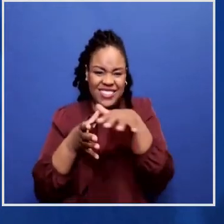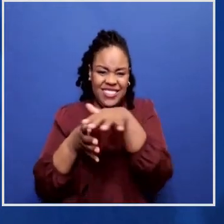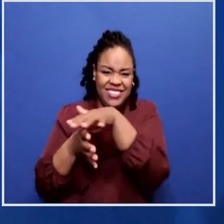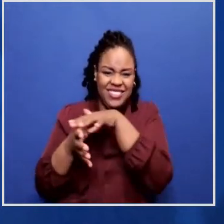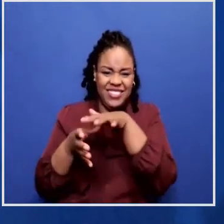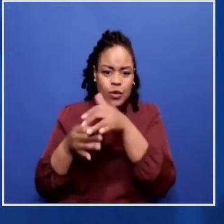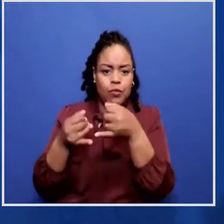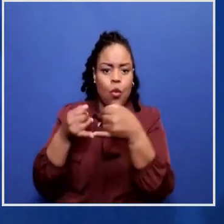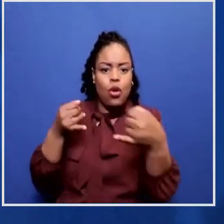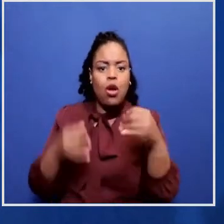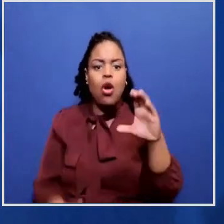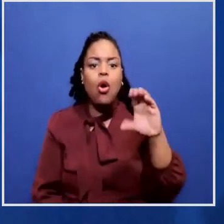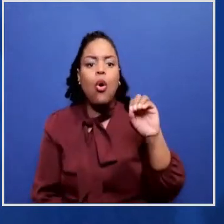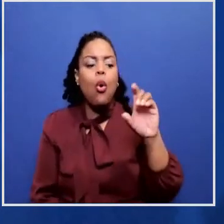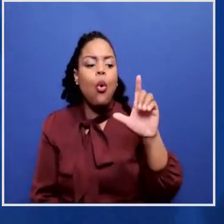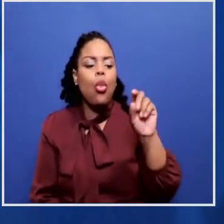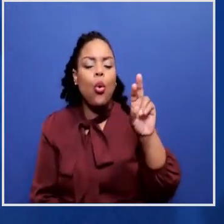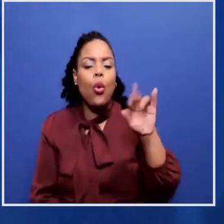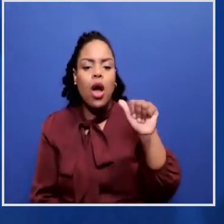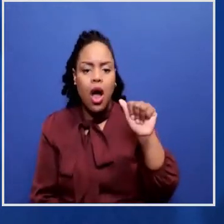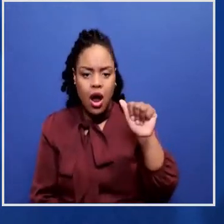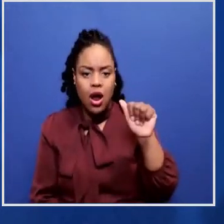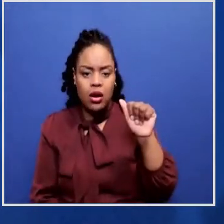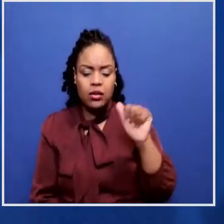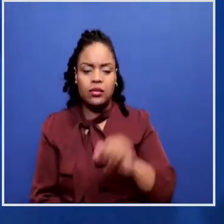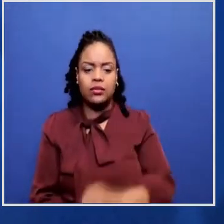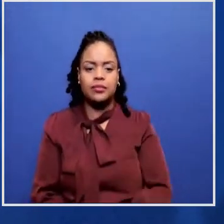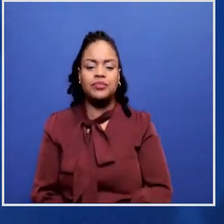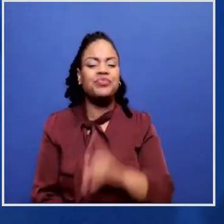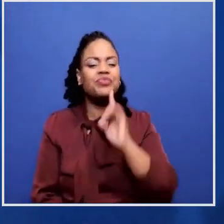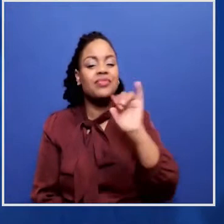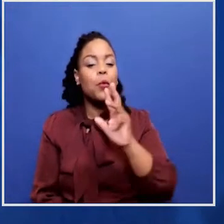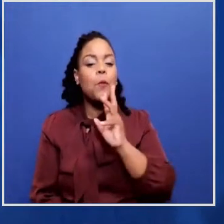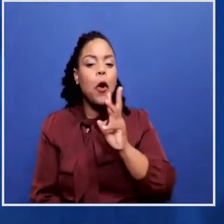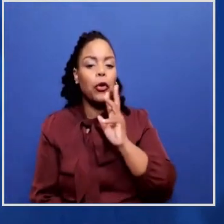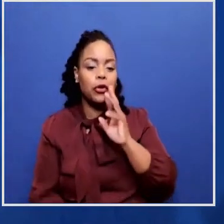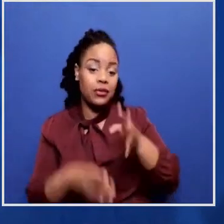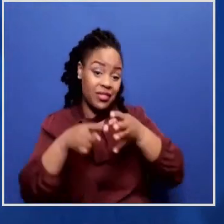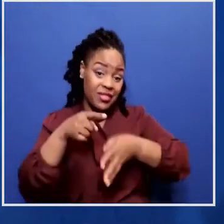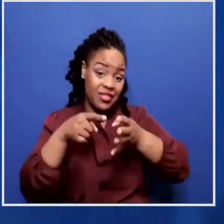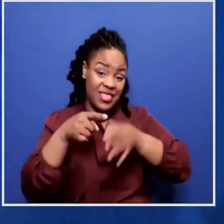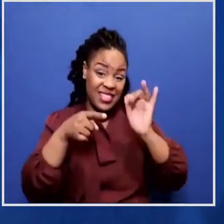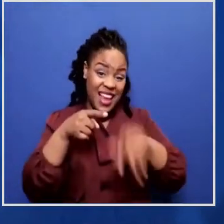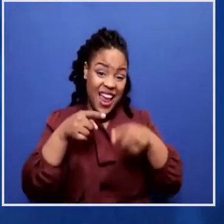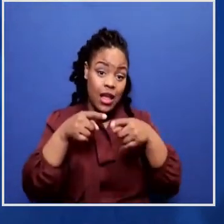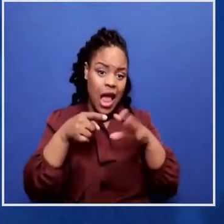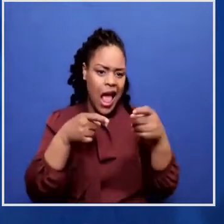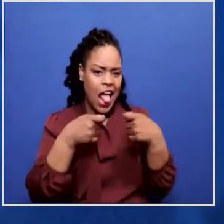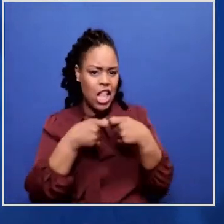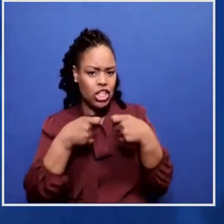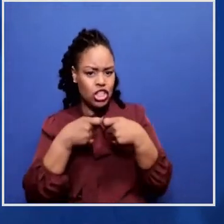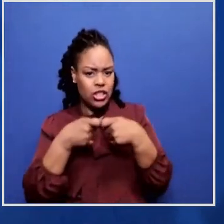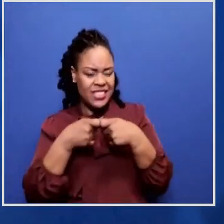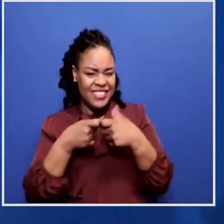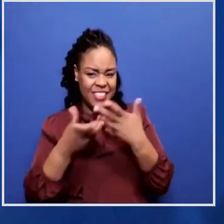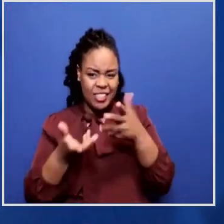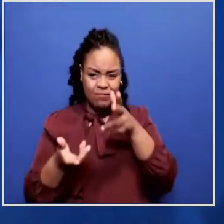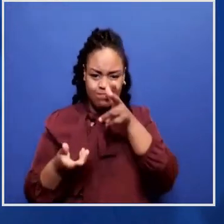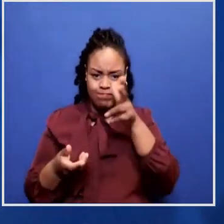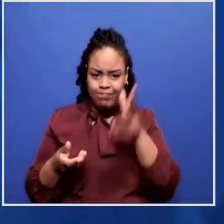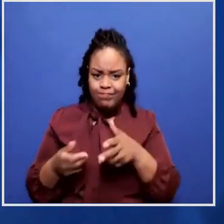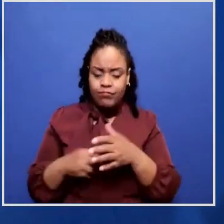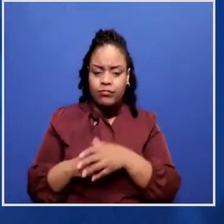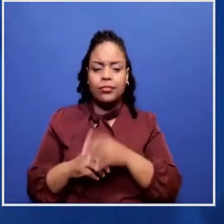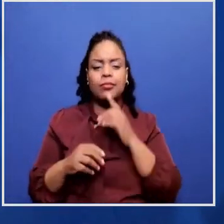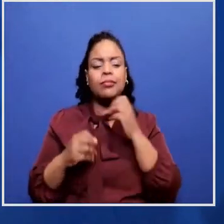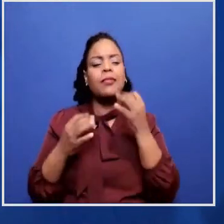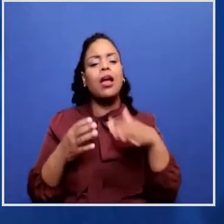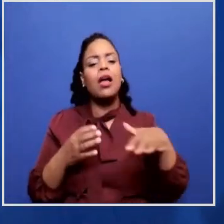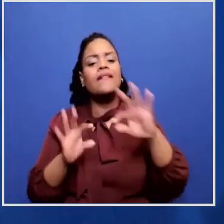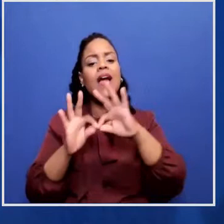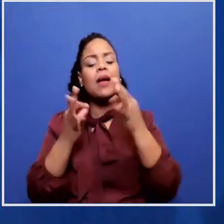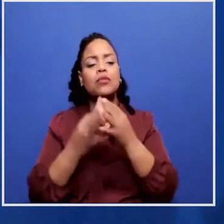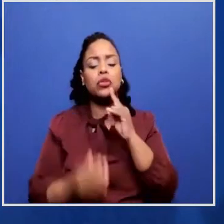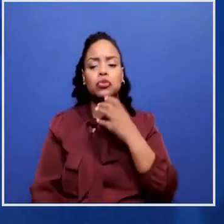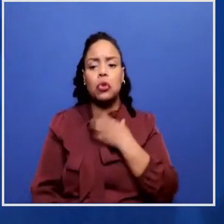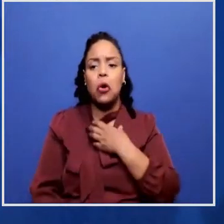IN COMMUNITIES ALONG THE TEXAS